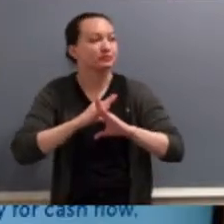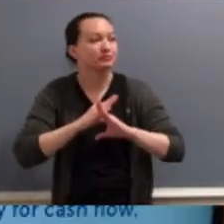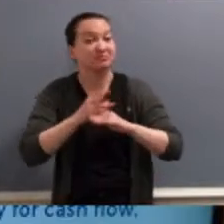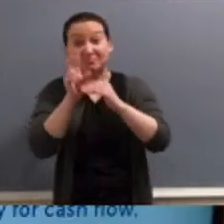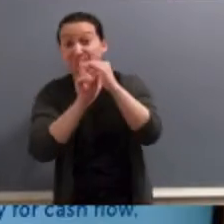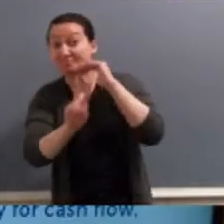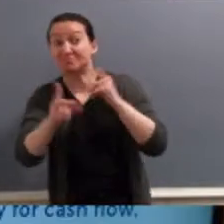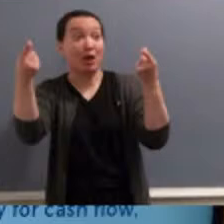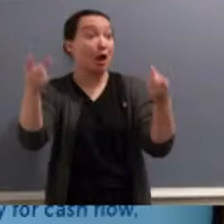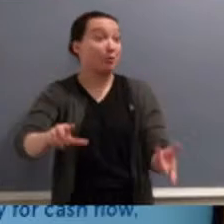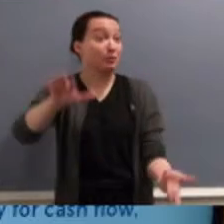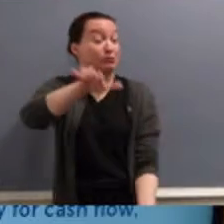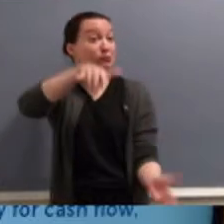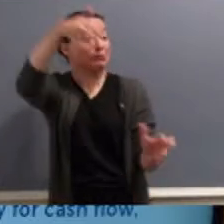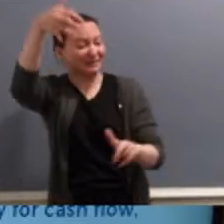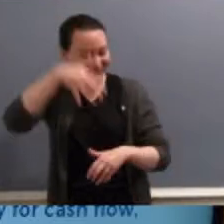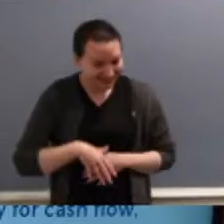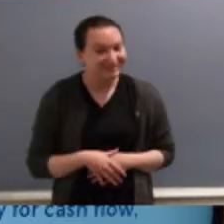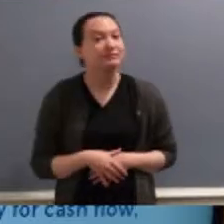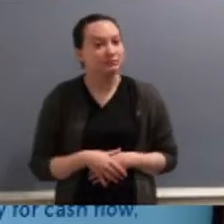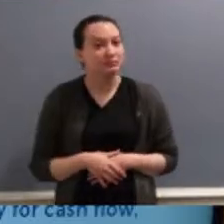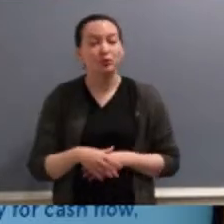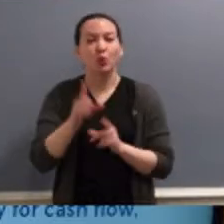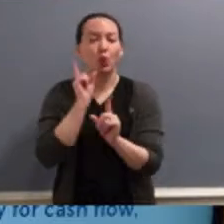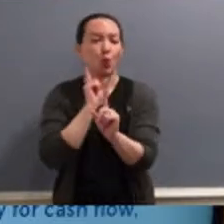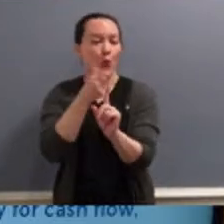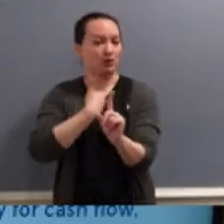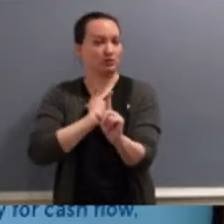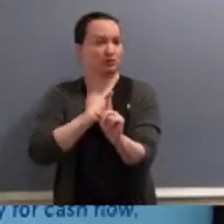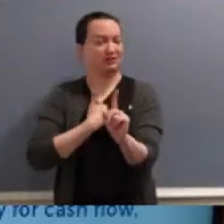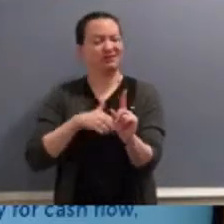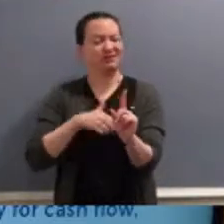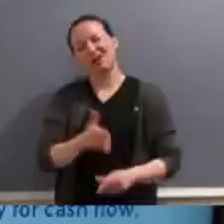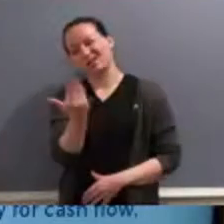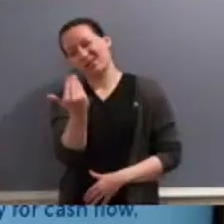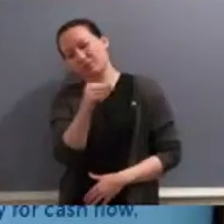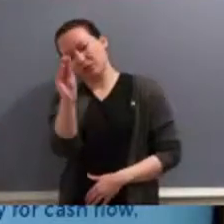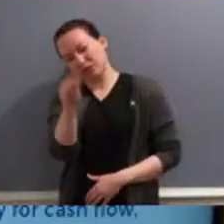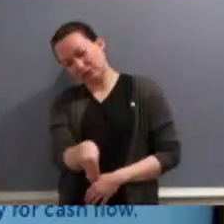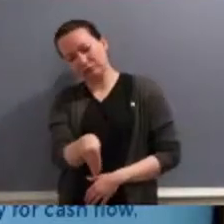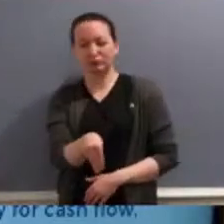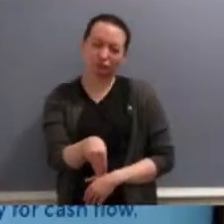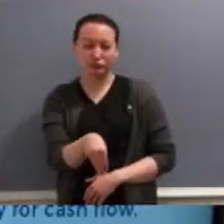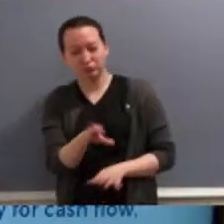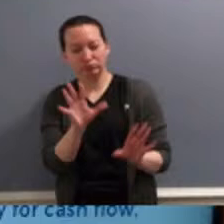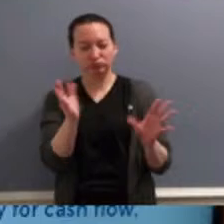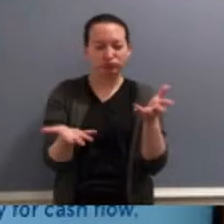circumstances and we we have a goal ourselves of about 15 so you want to be between 15 and 20.